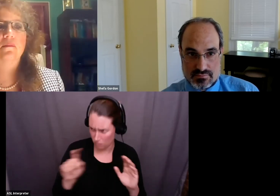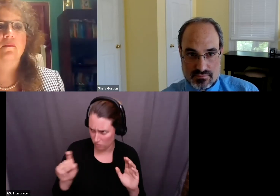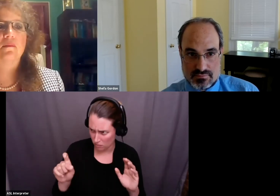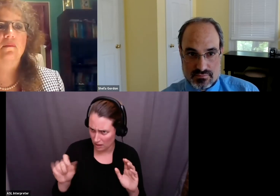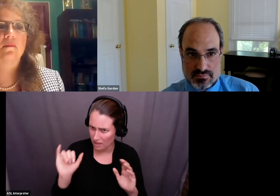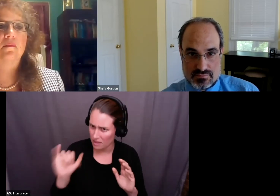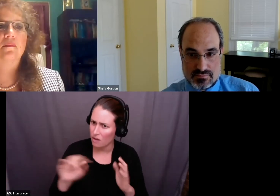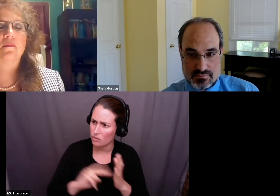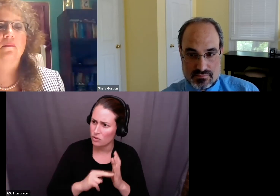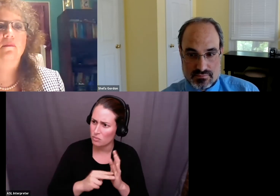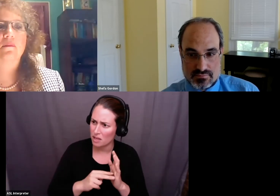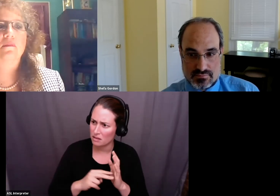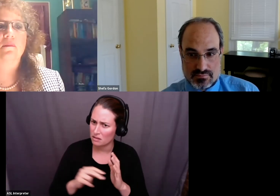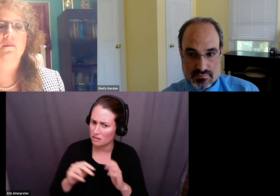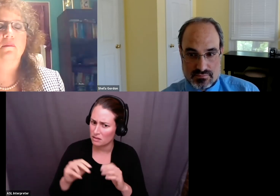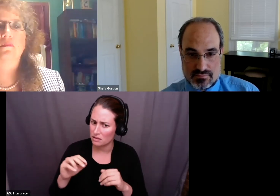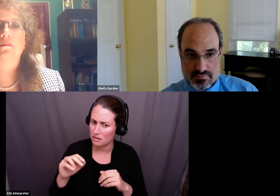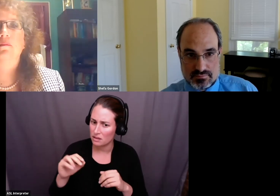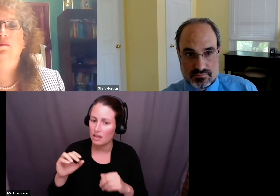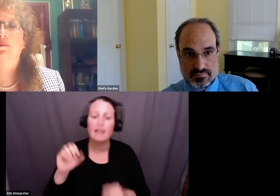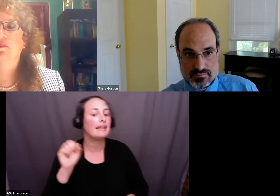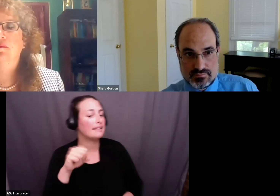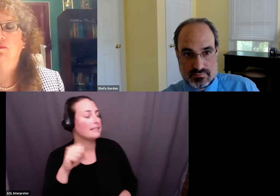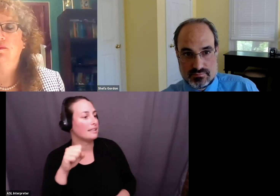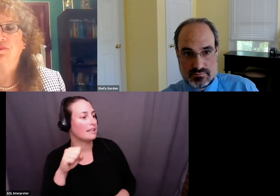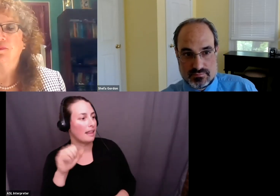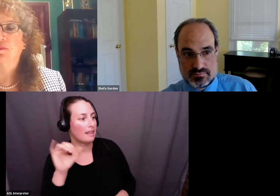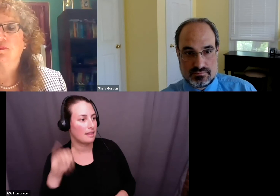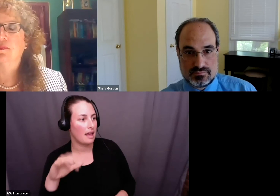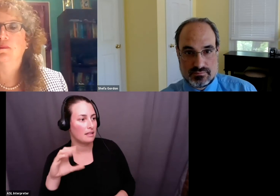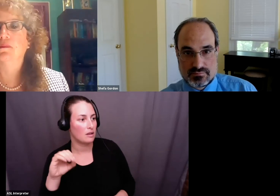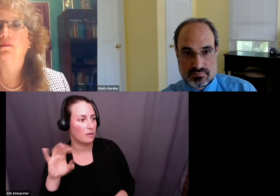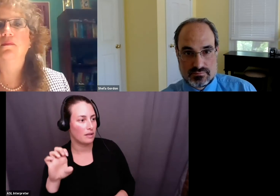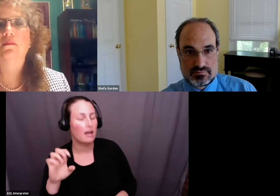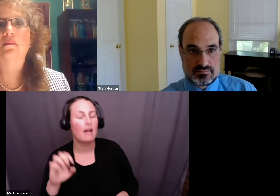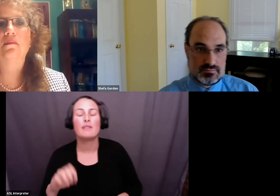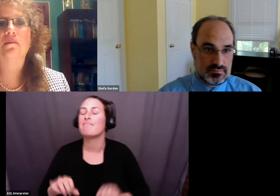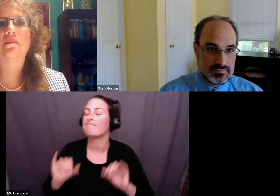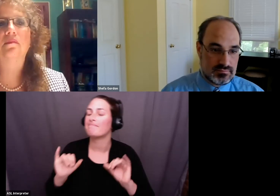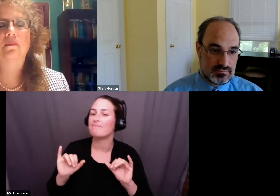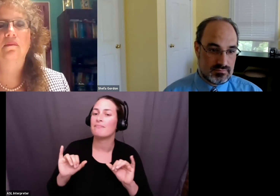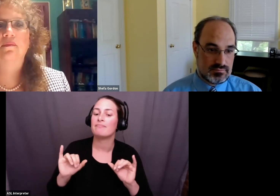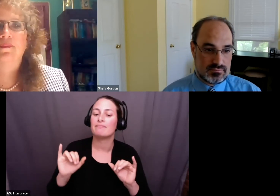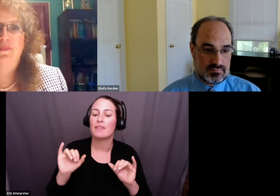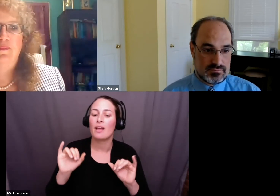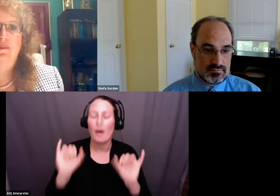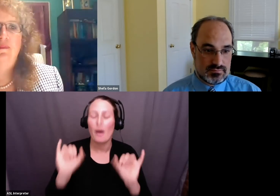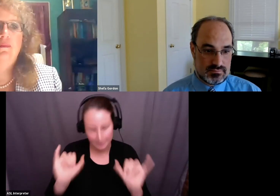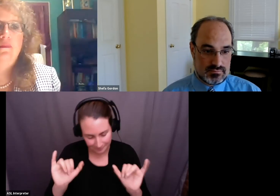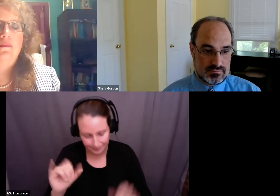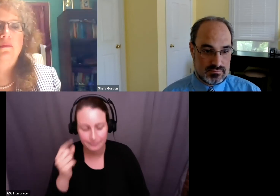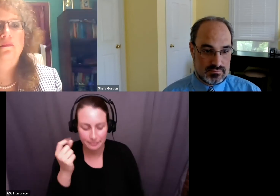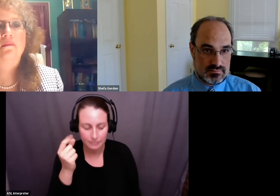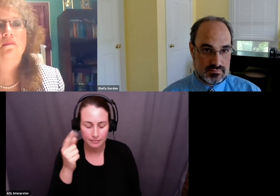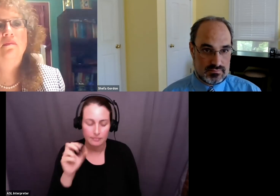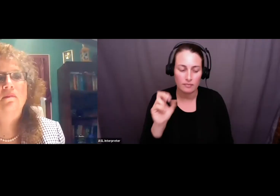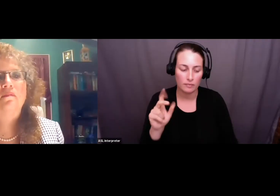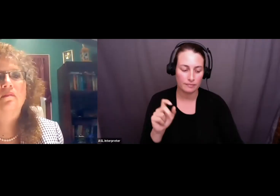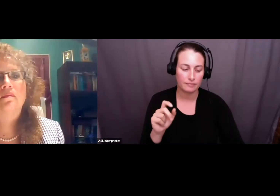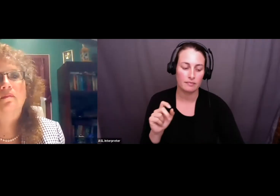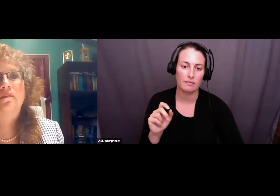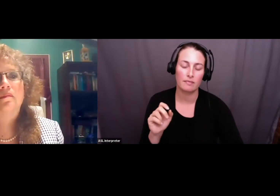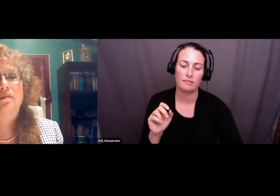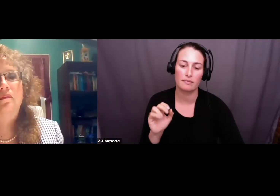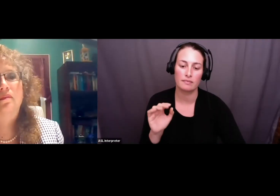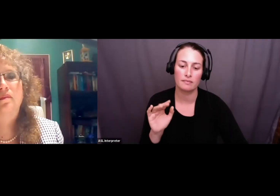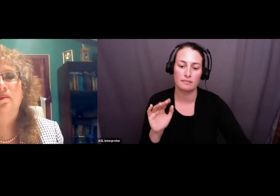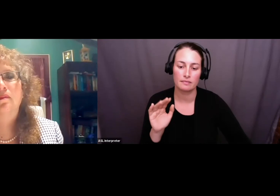Yes, please. VAN GELDER: The goal is